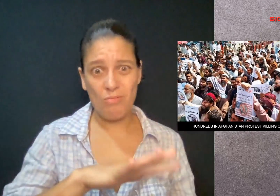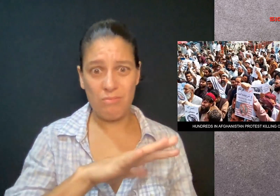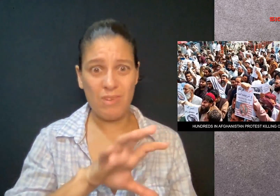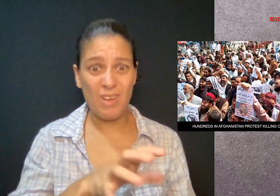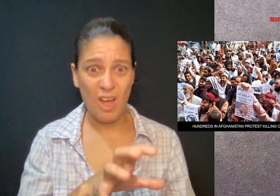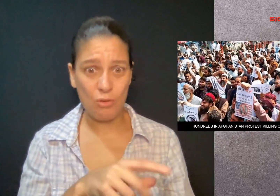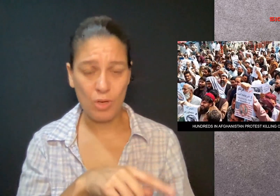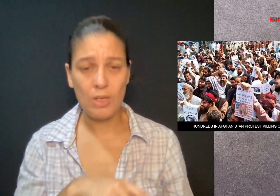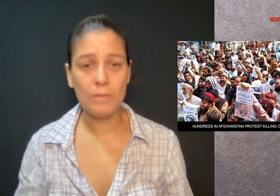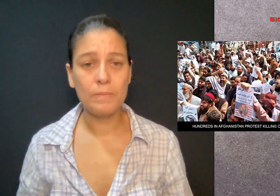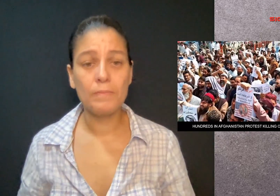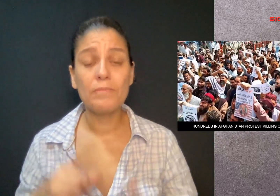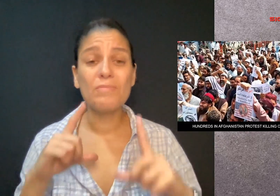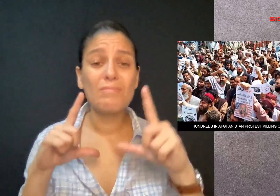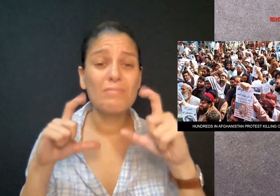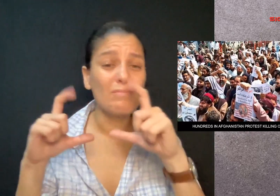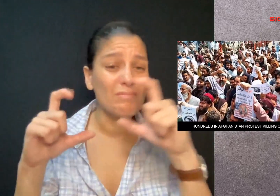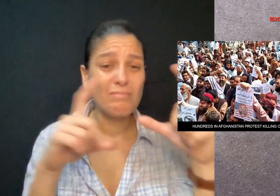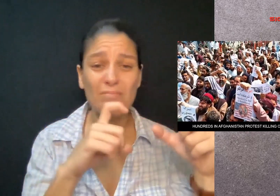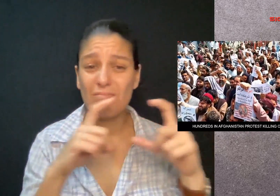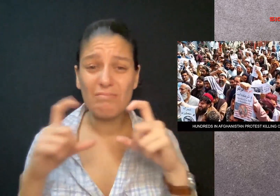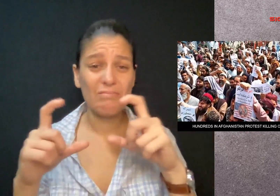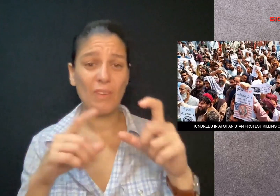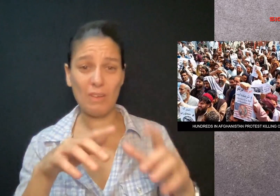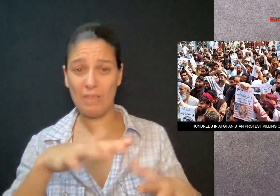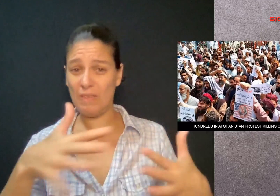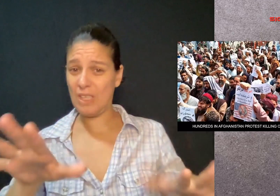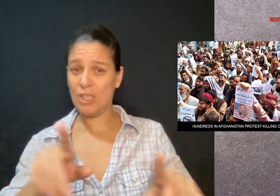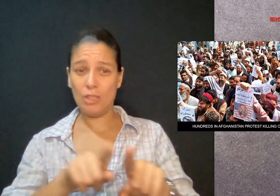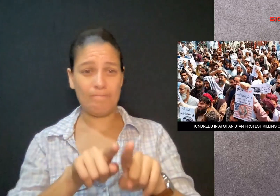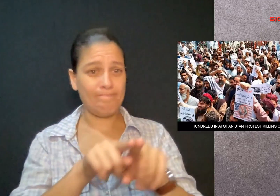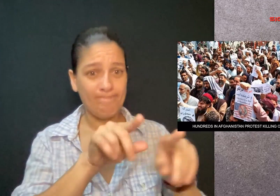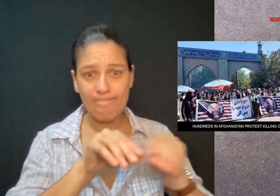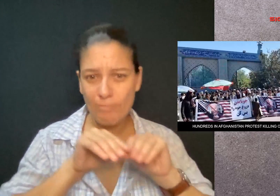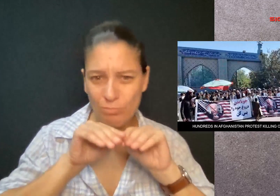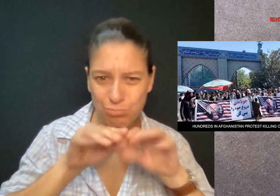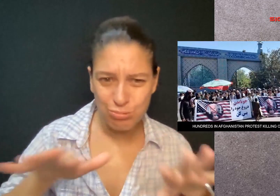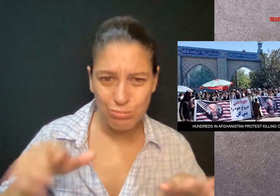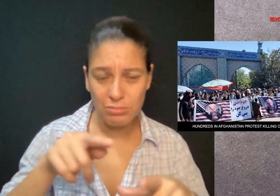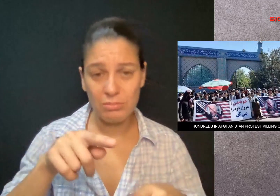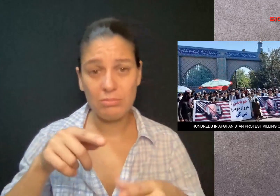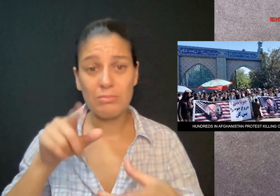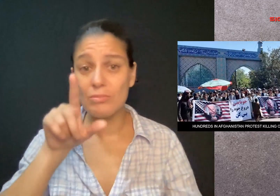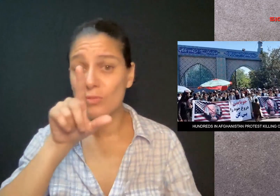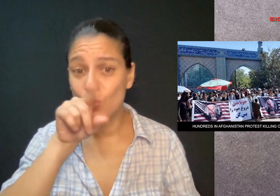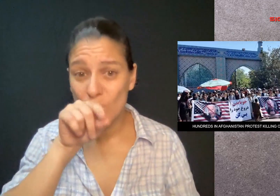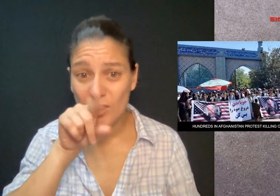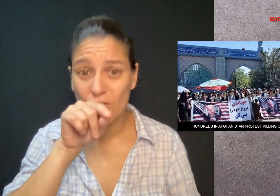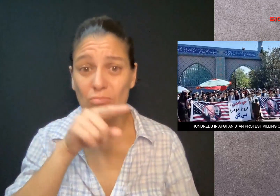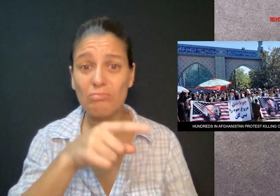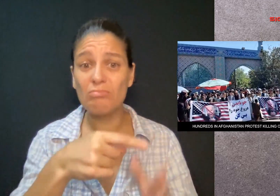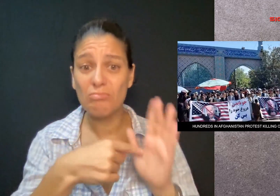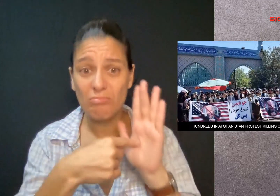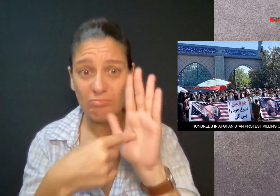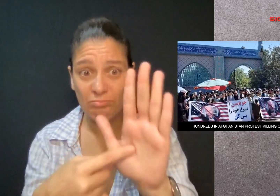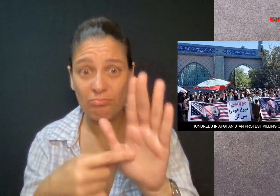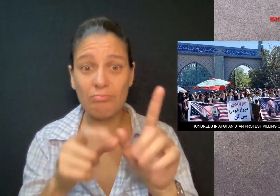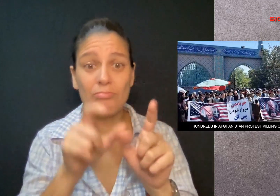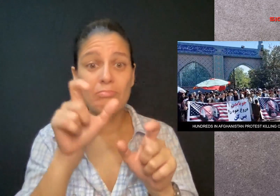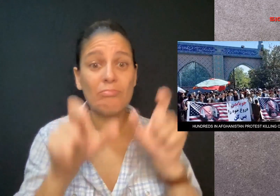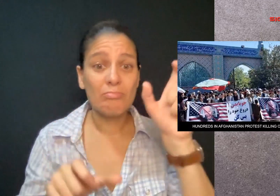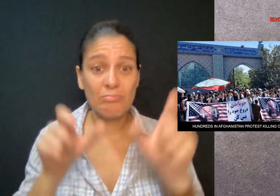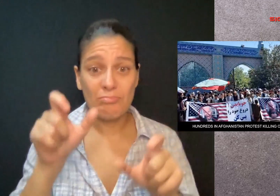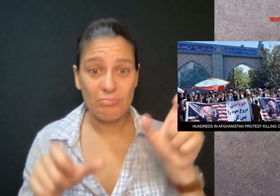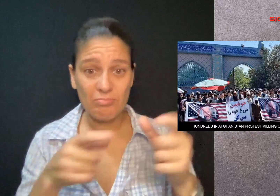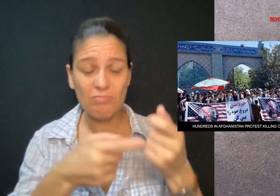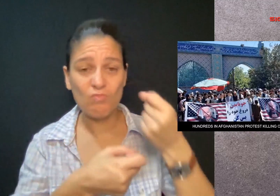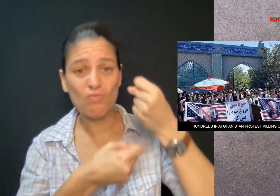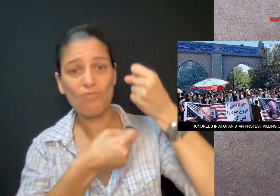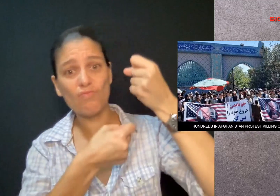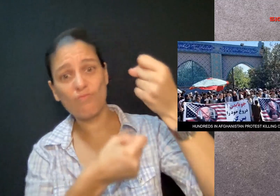on social media showing protests all over the country photographs were also posted on